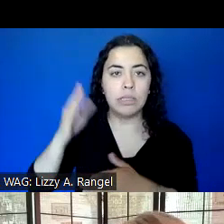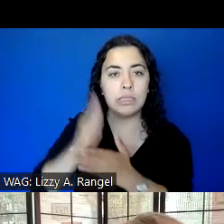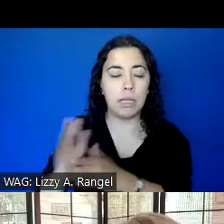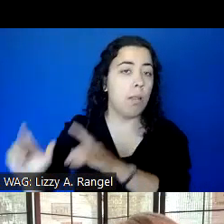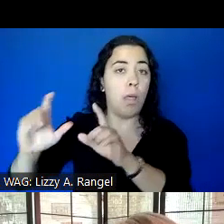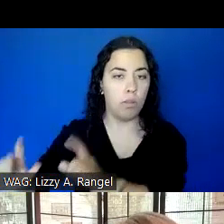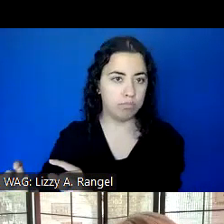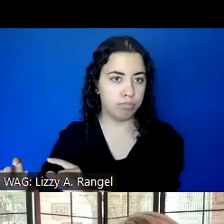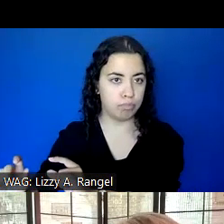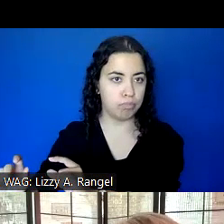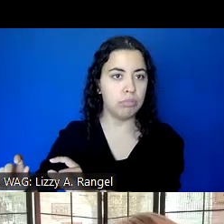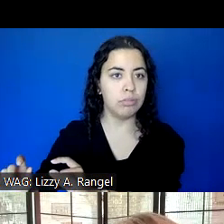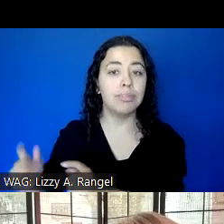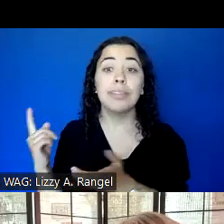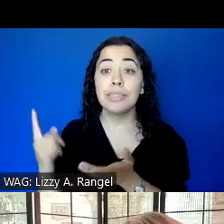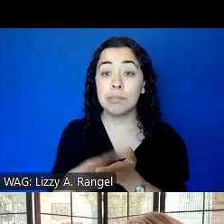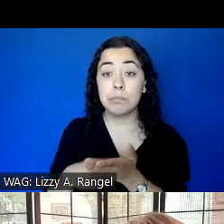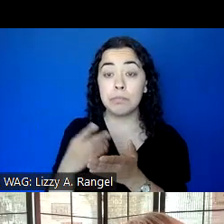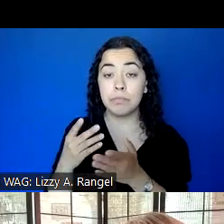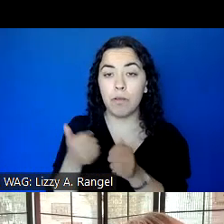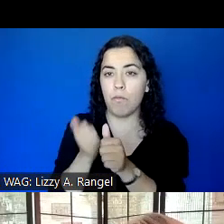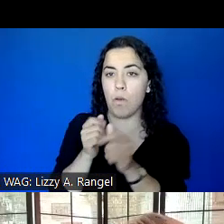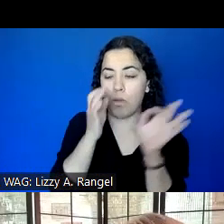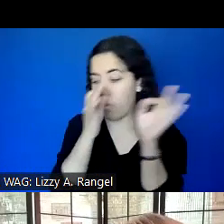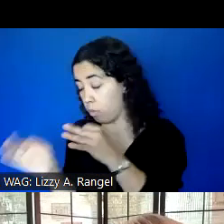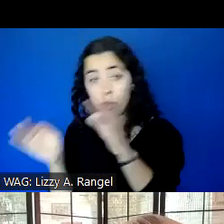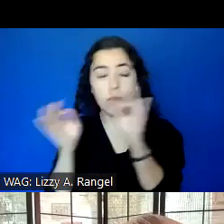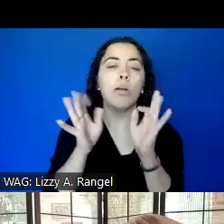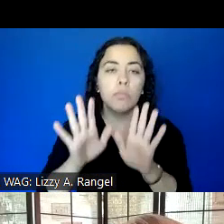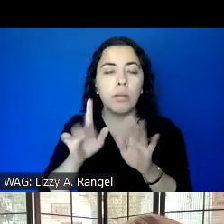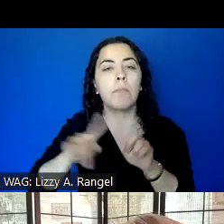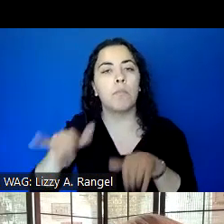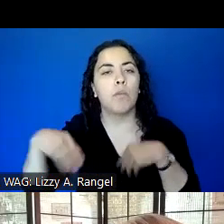customization. You know, you can map the keys. You can assign shortcuts. You can set filters